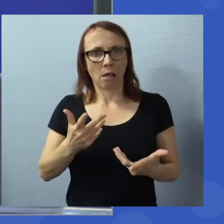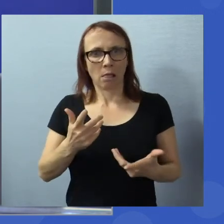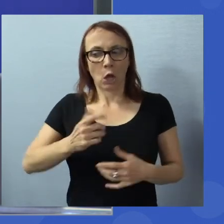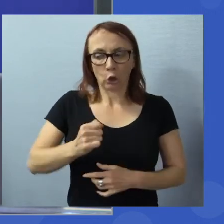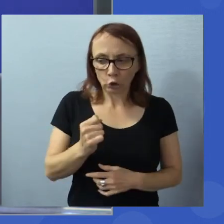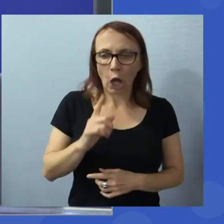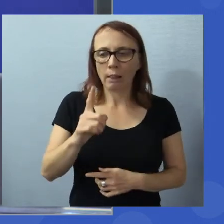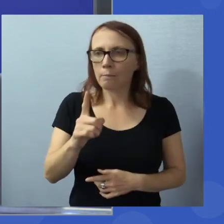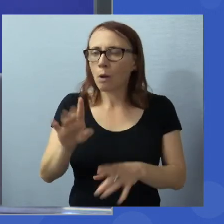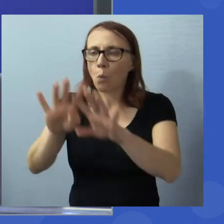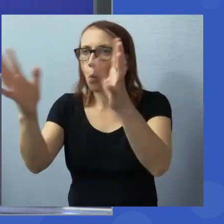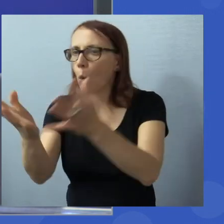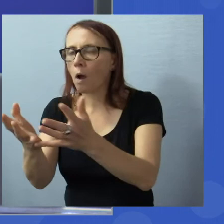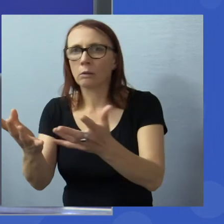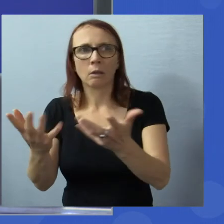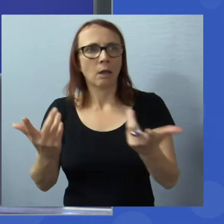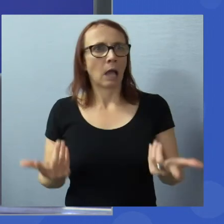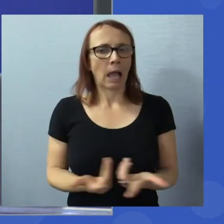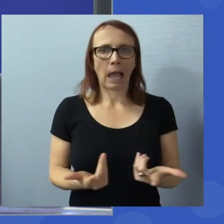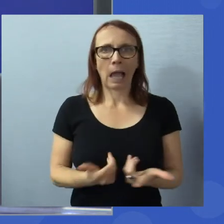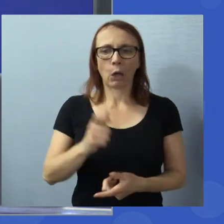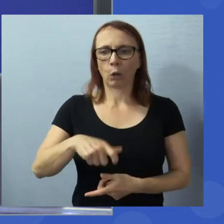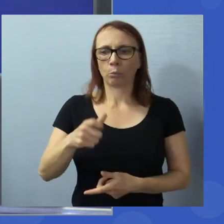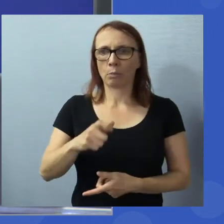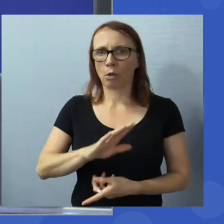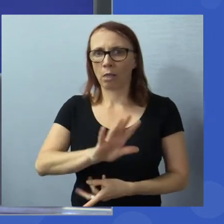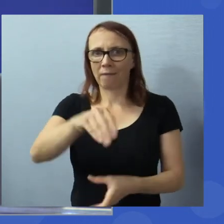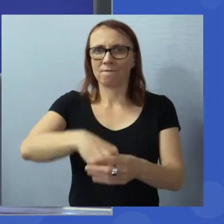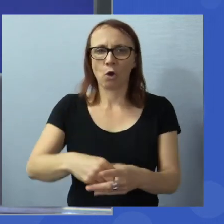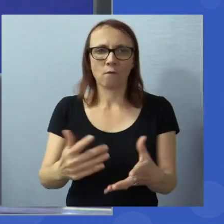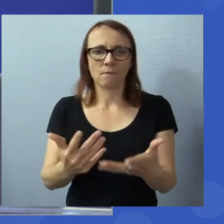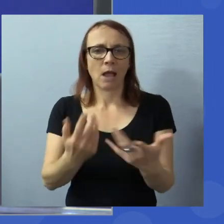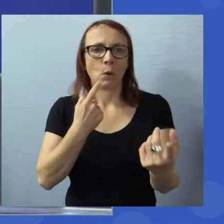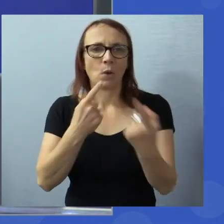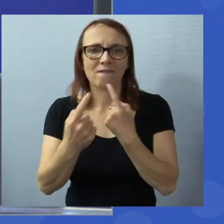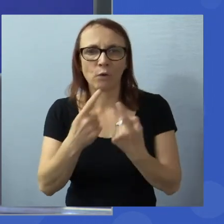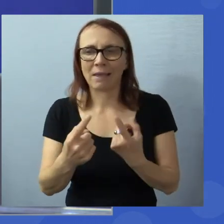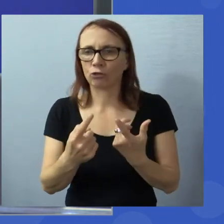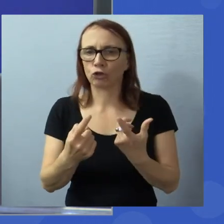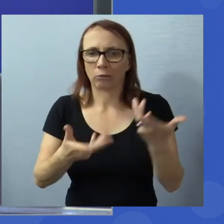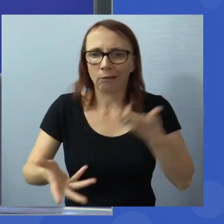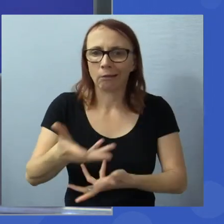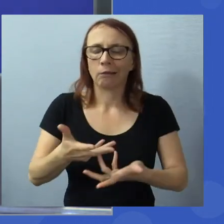citizens assemblies and similar kind of initiatives and how is information used in the political system that's another theme we want to start to